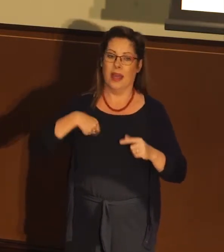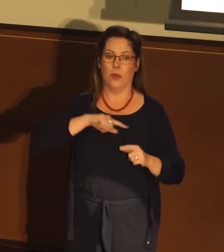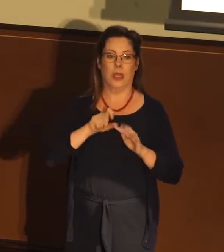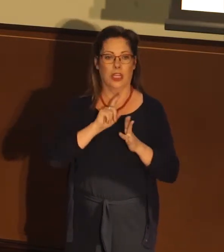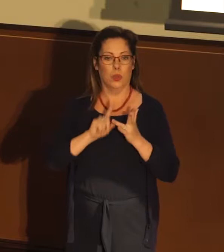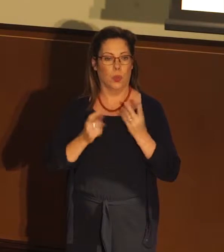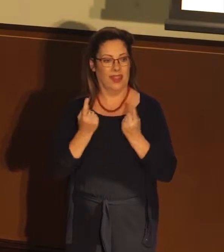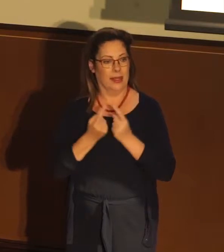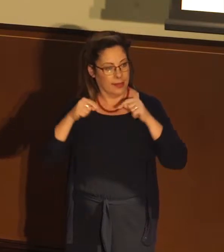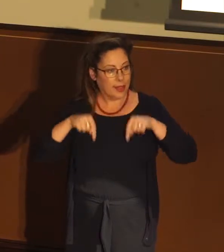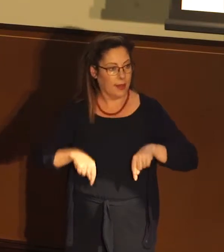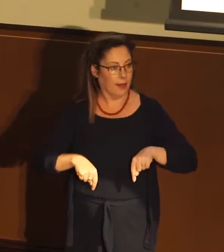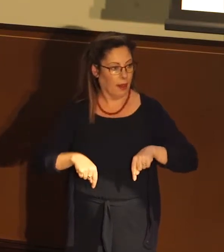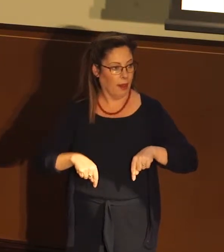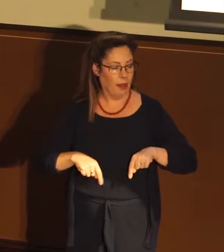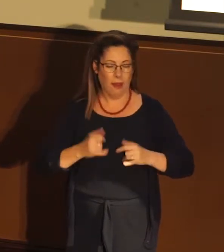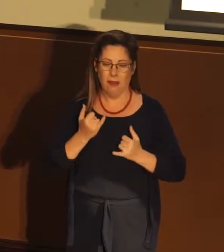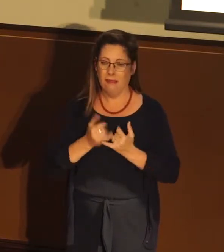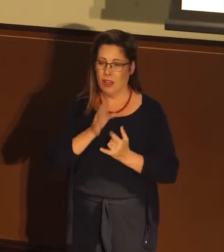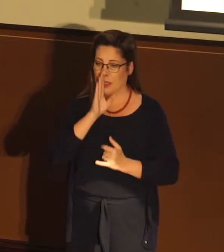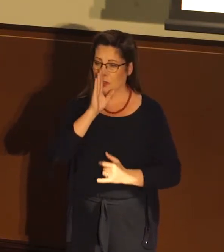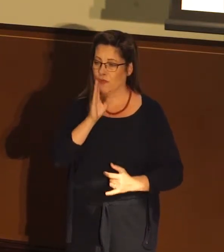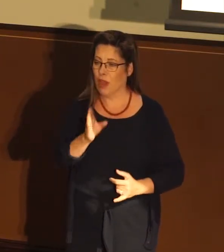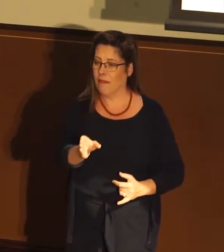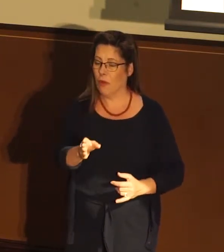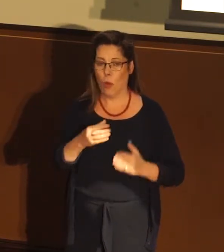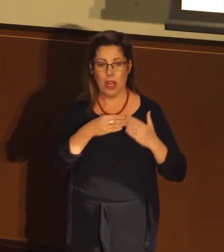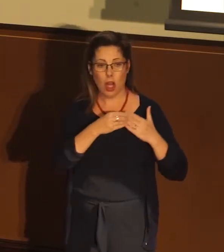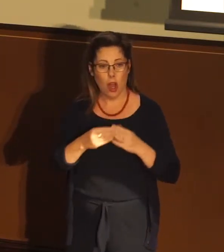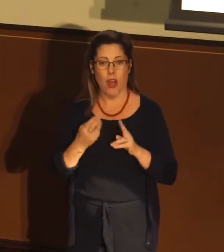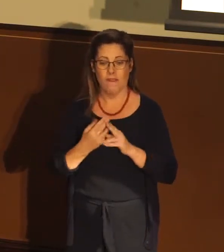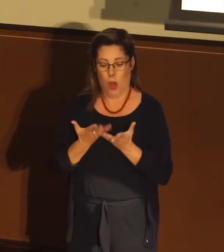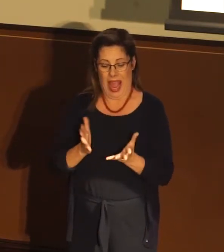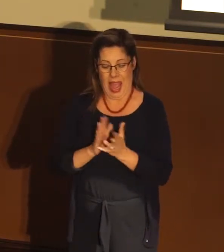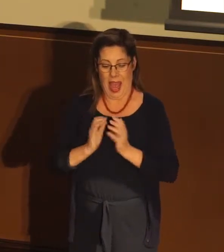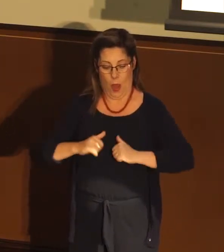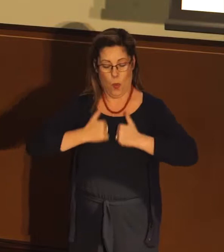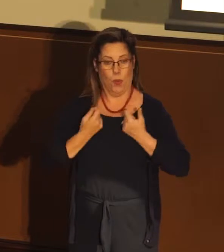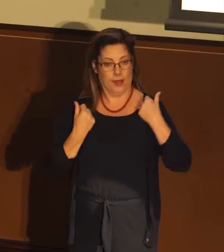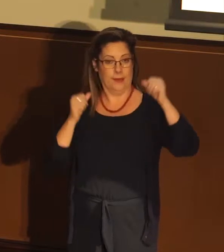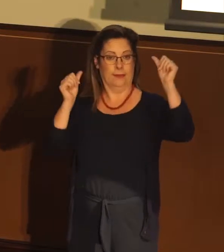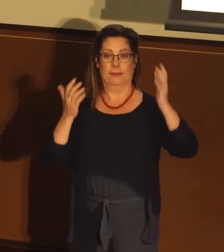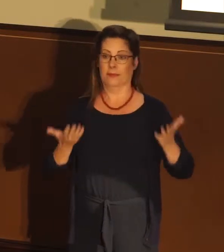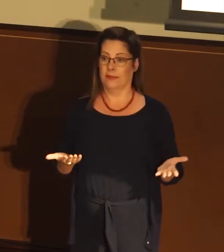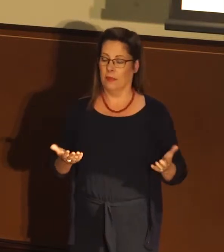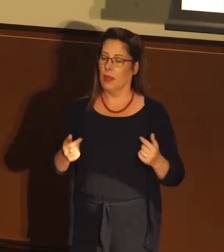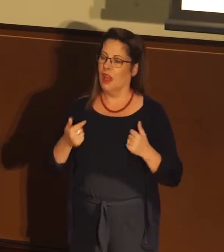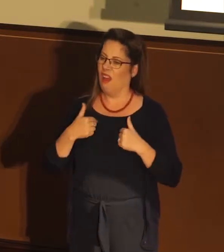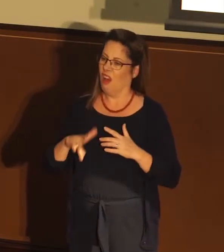A very, very straightforward, simple guide in what we do. And that's the one thing that I think we do extremely well,